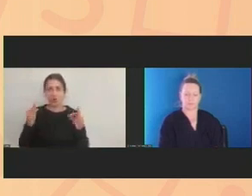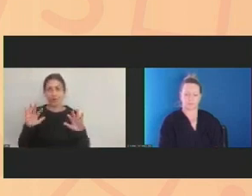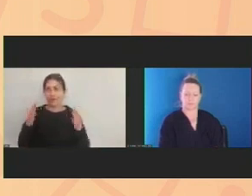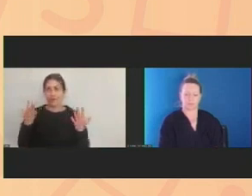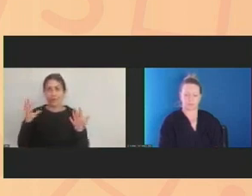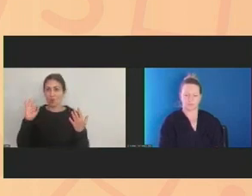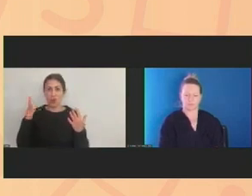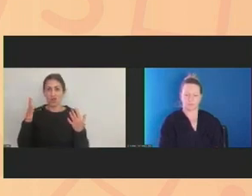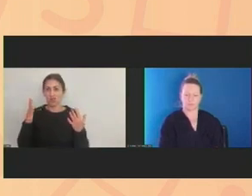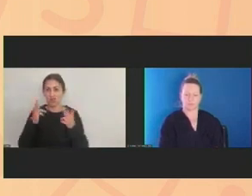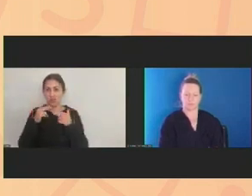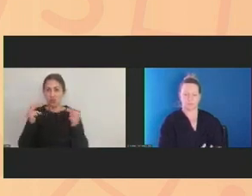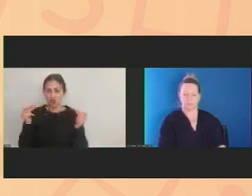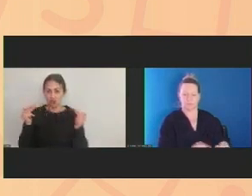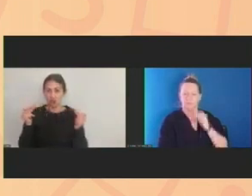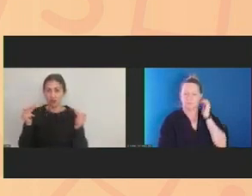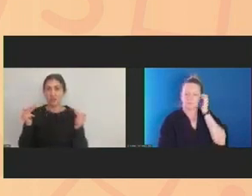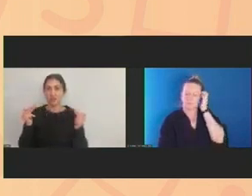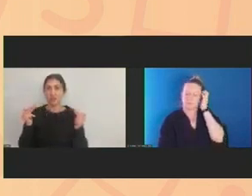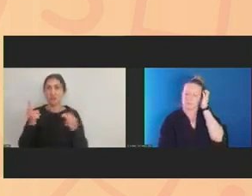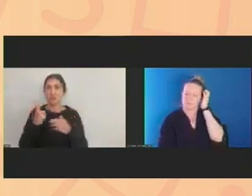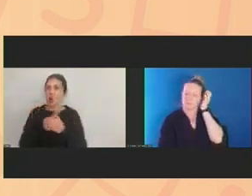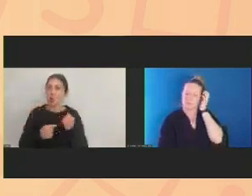We have songs that, you know, are for (UNKNOWN) written